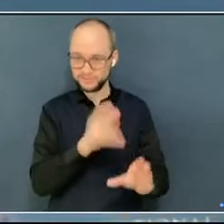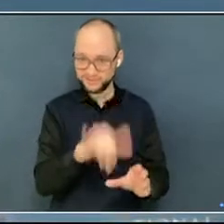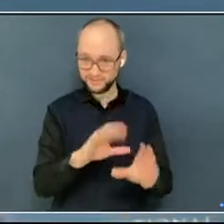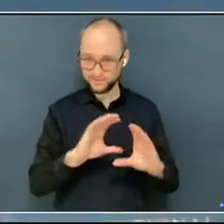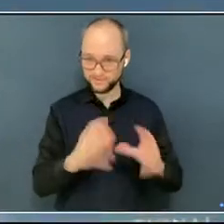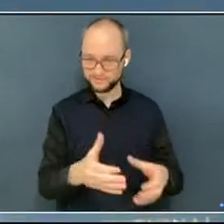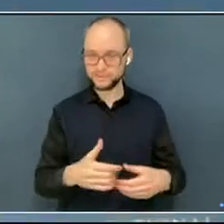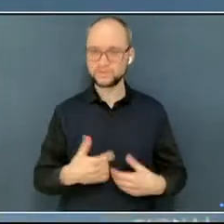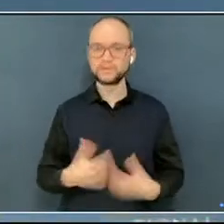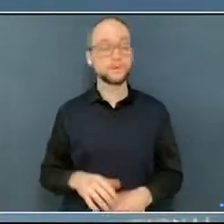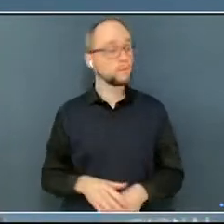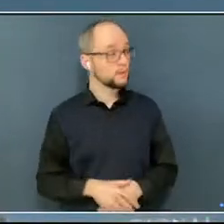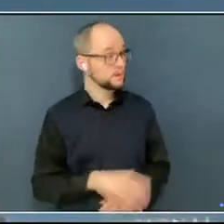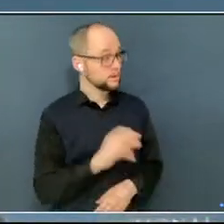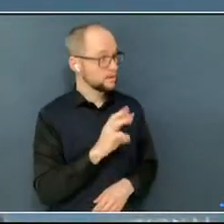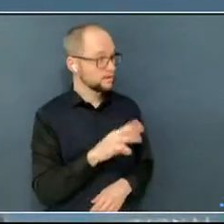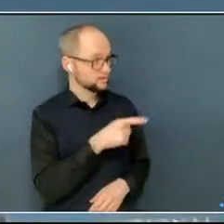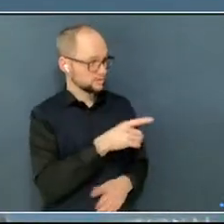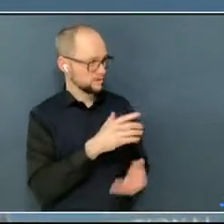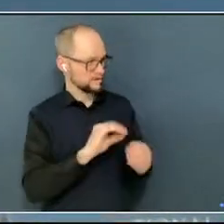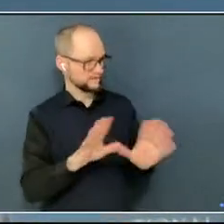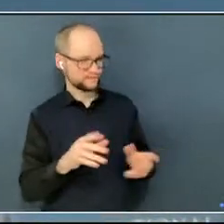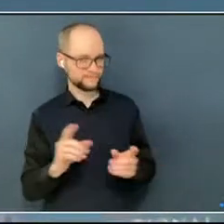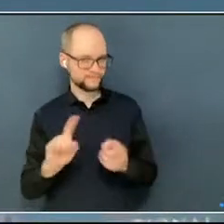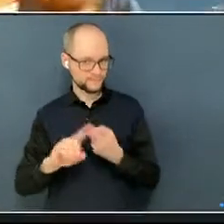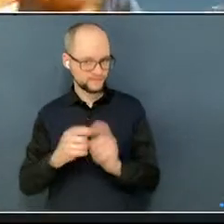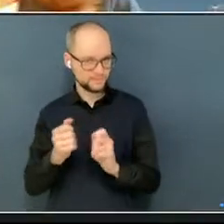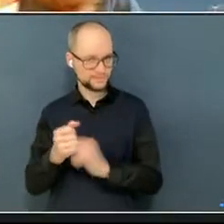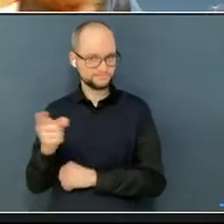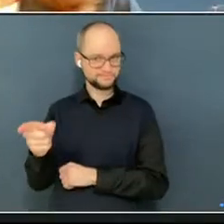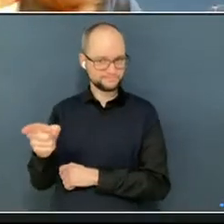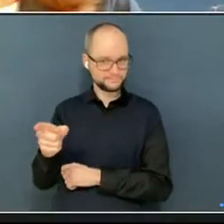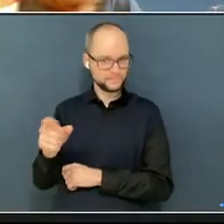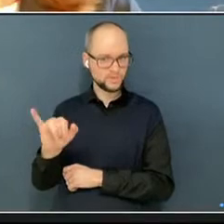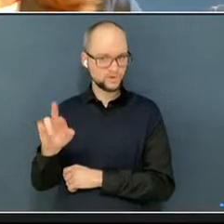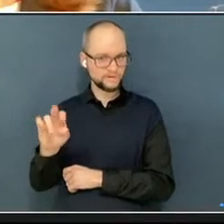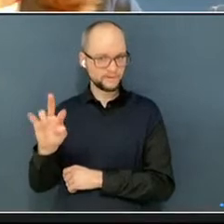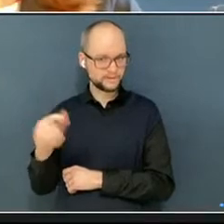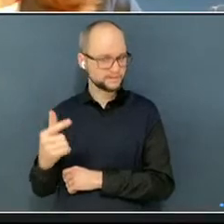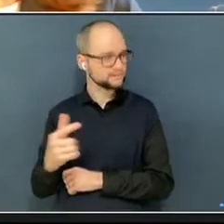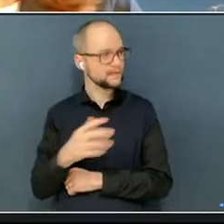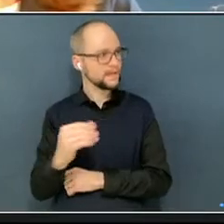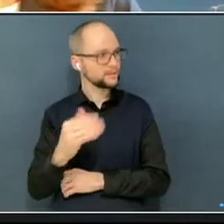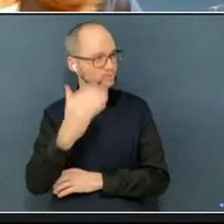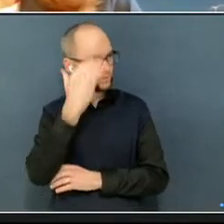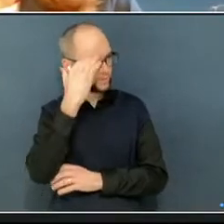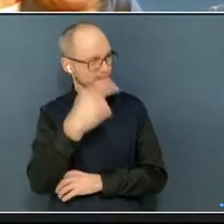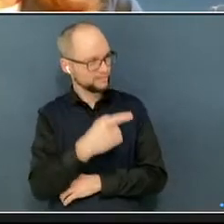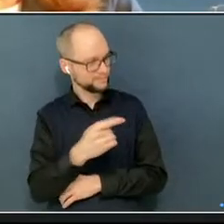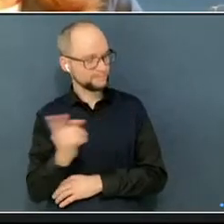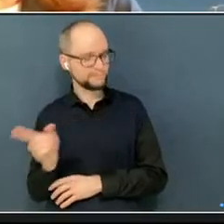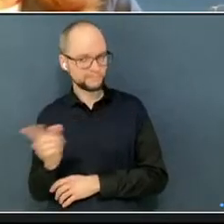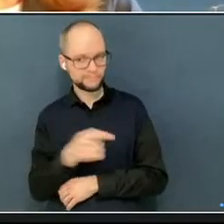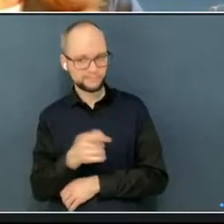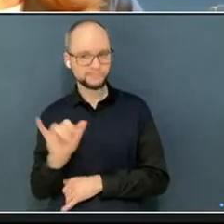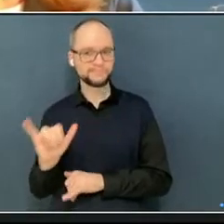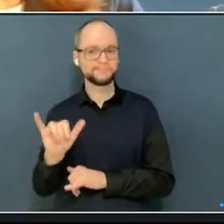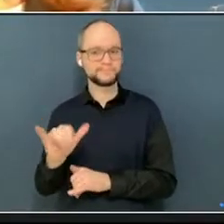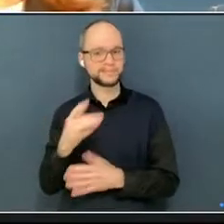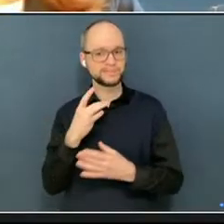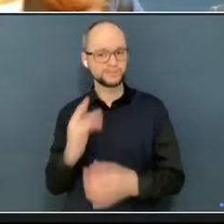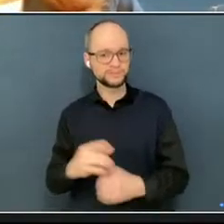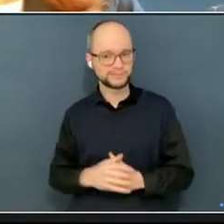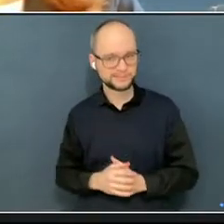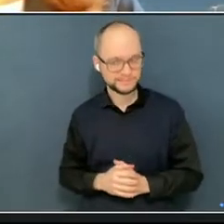obviously were friends with him and knew him in different capacities. Very interesting. You